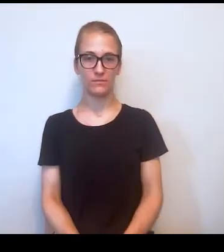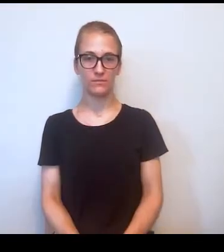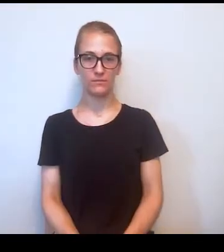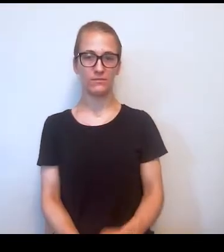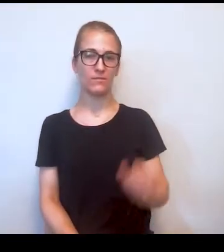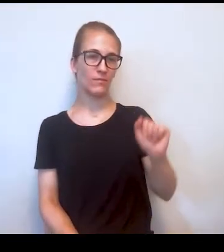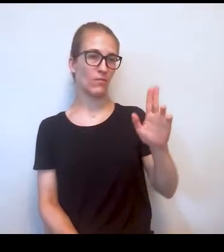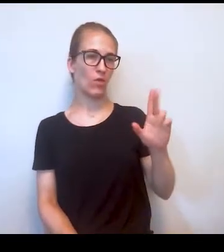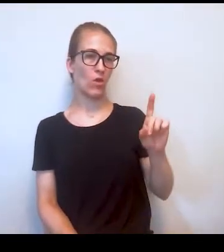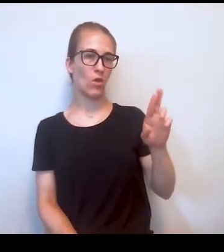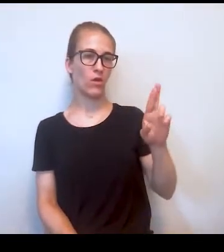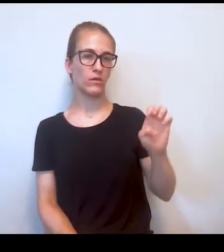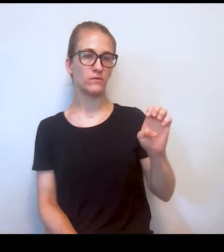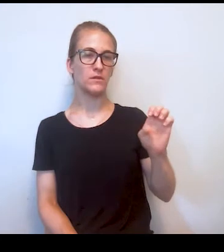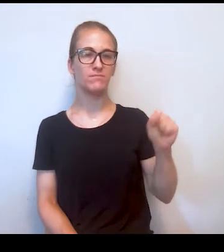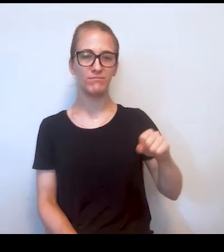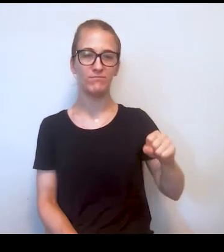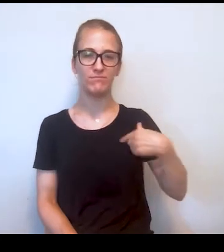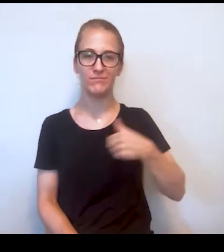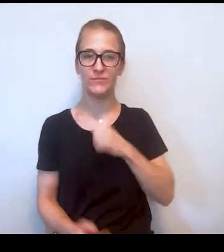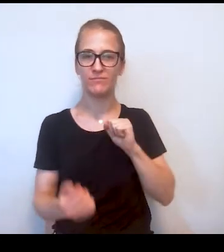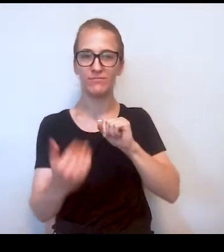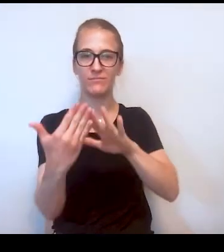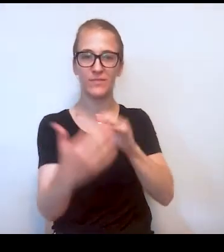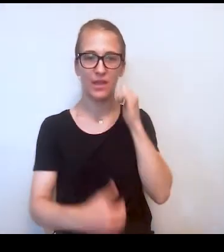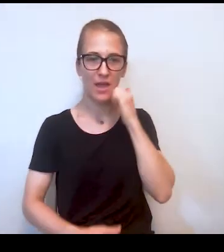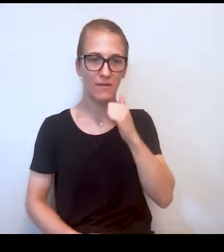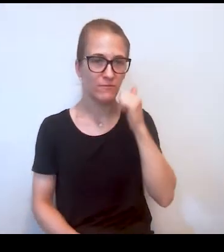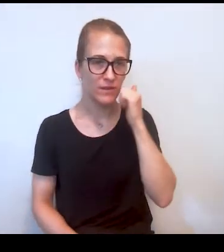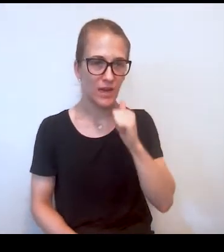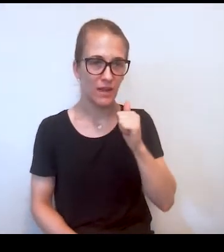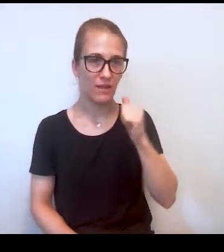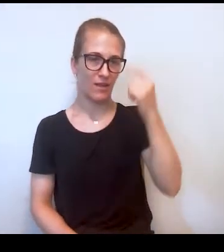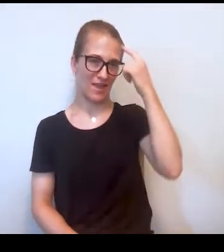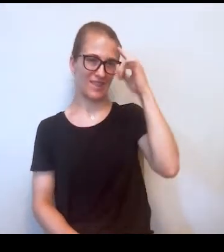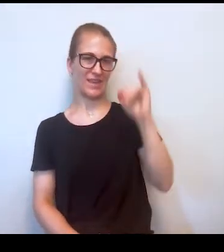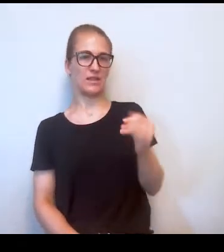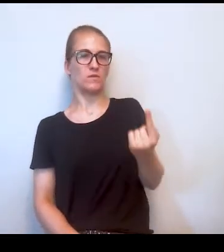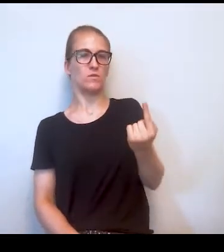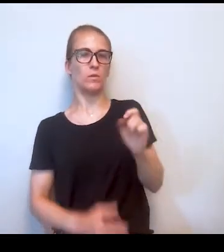I think it's one of the situations where a lot